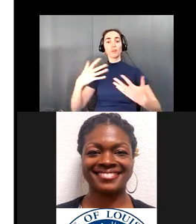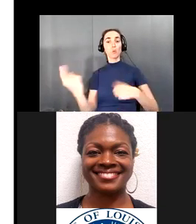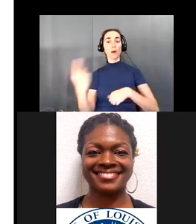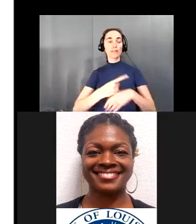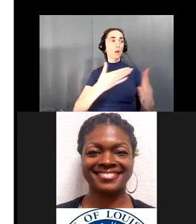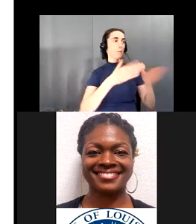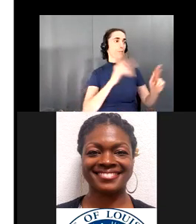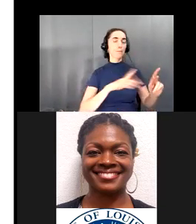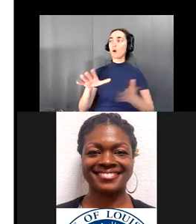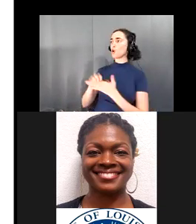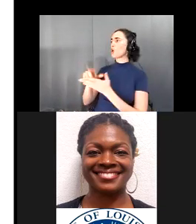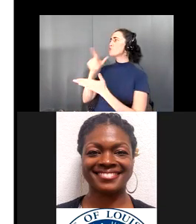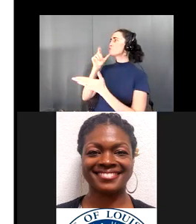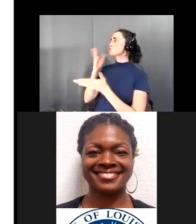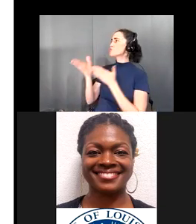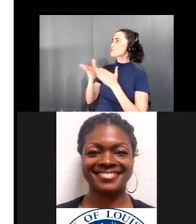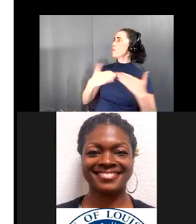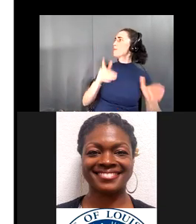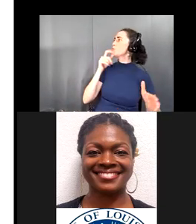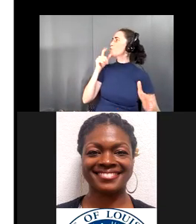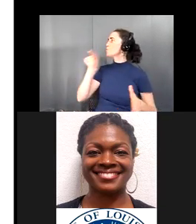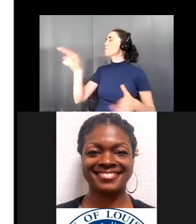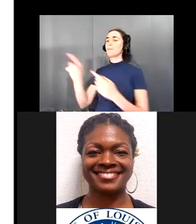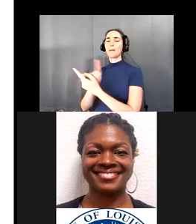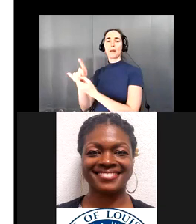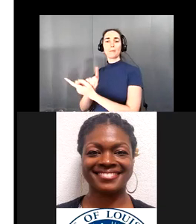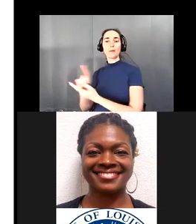to know the people that are serving them we think that's very vital and getting to understand